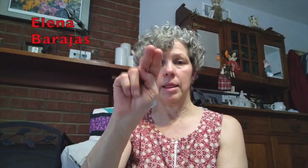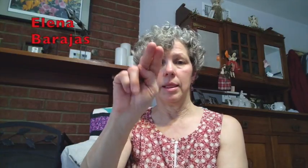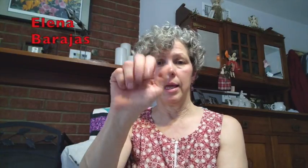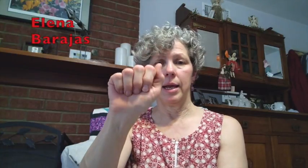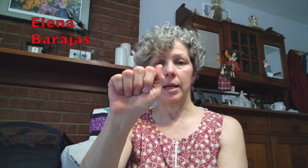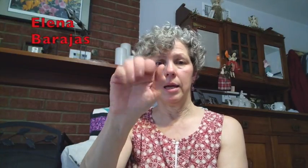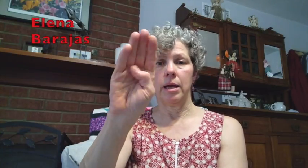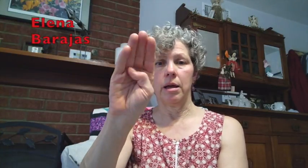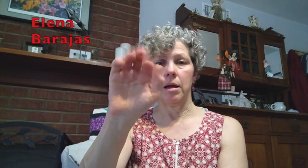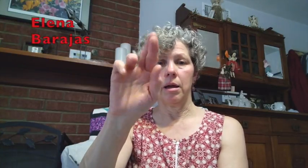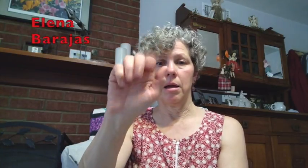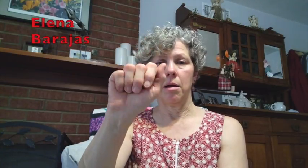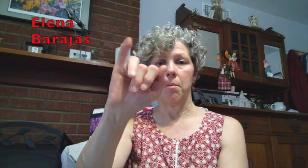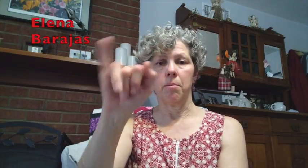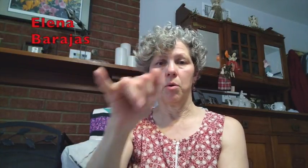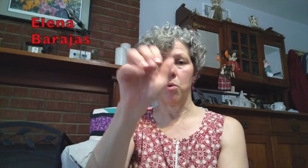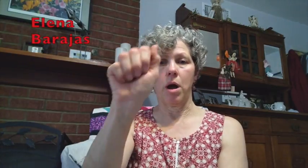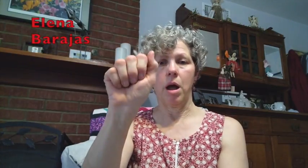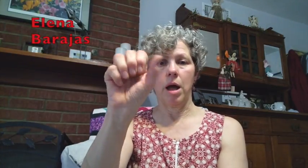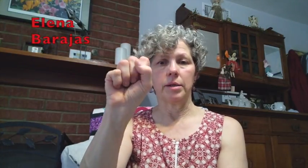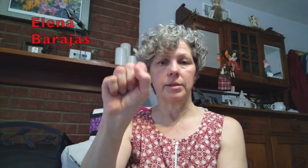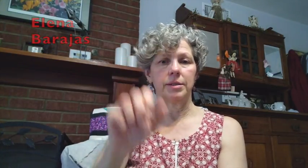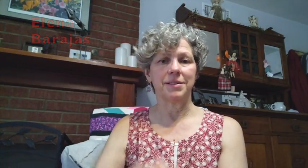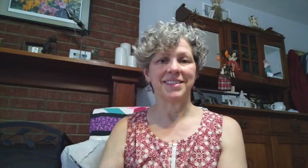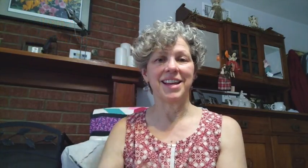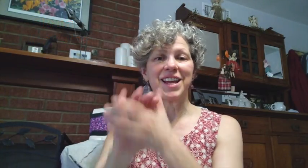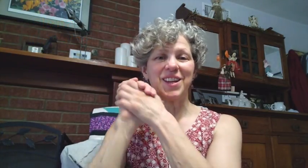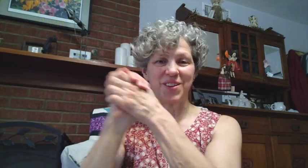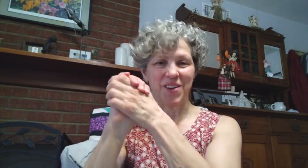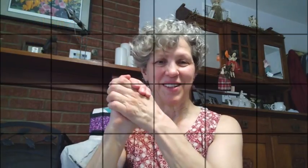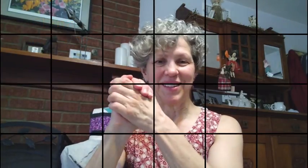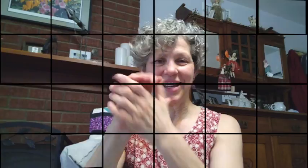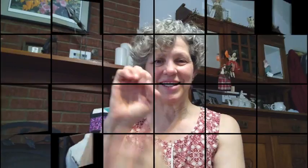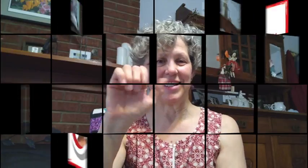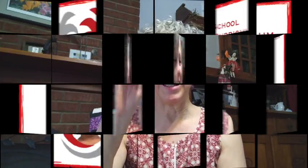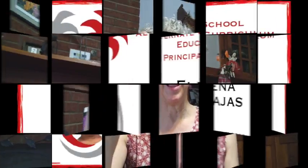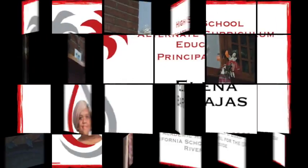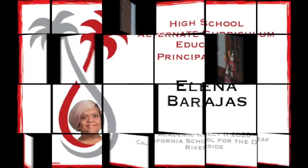Is Elena, but I has. Congratulations Elena.